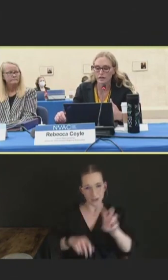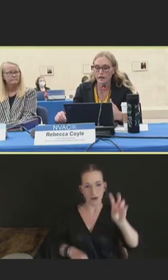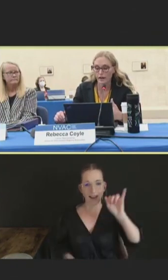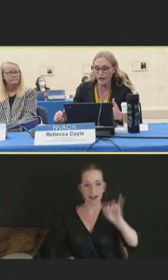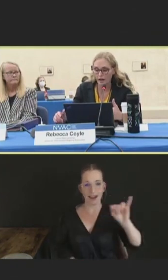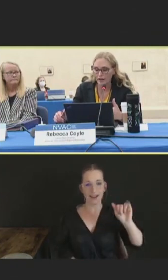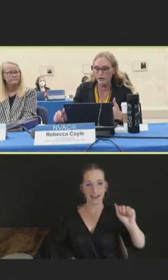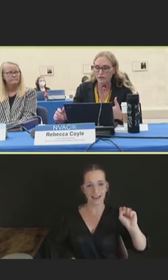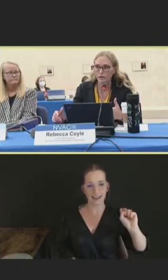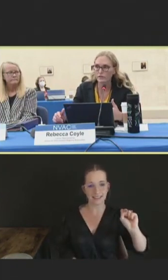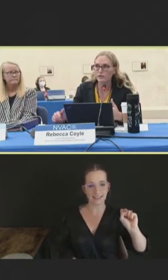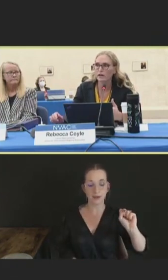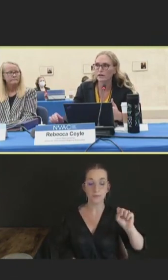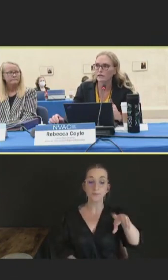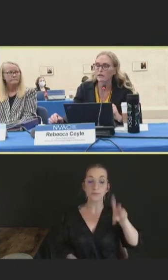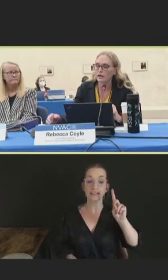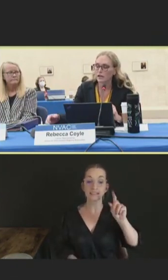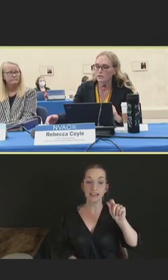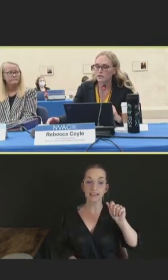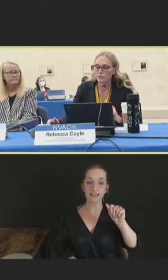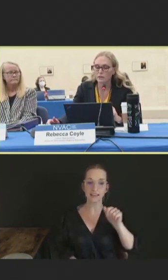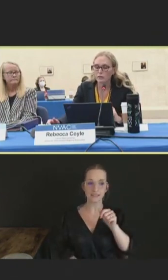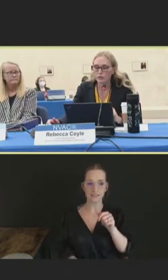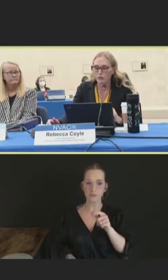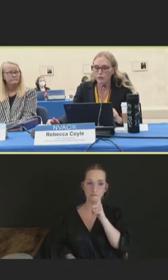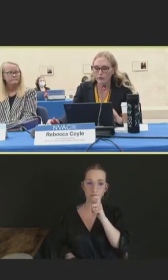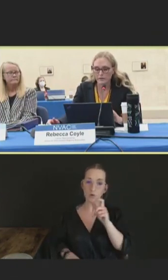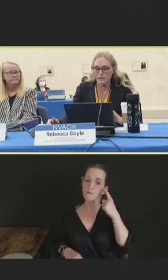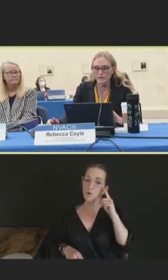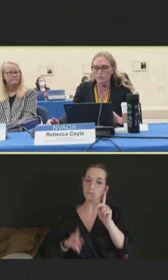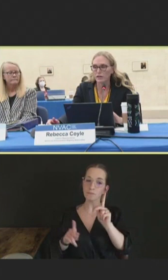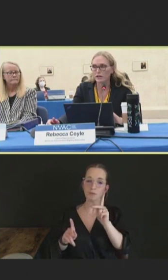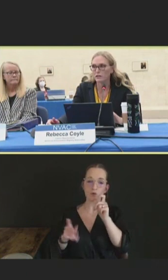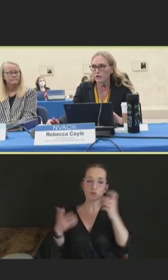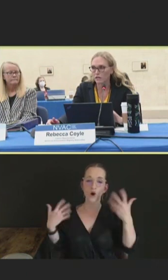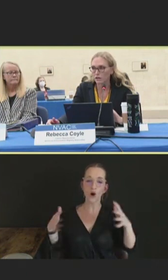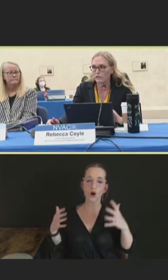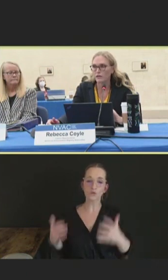that had COVID. And then determining what role vaccines have played in long COVID